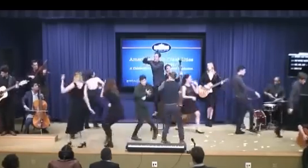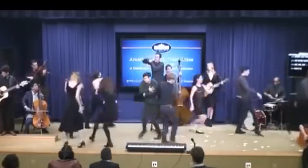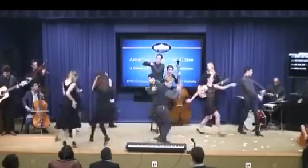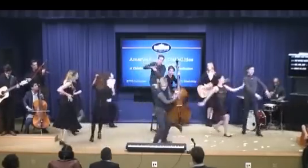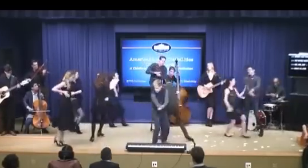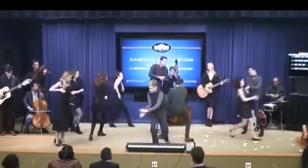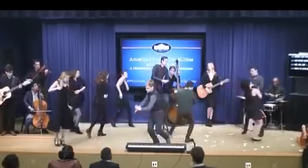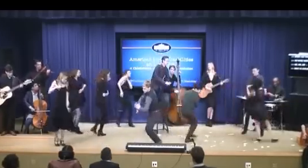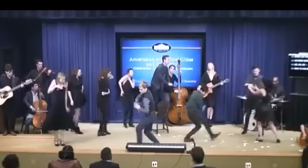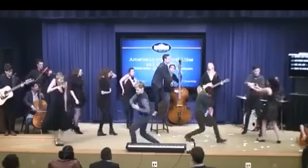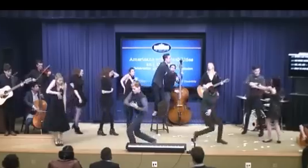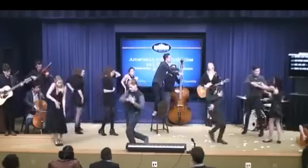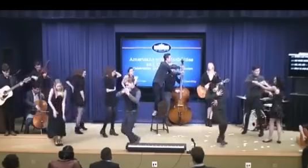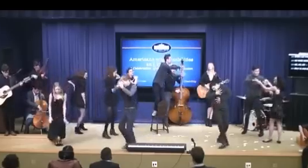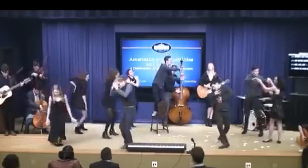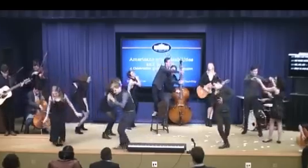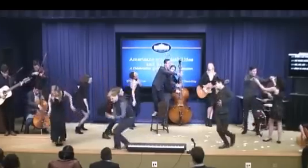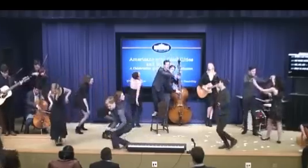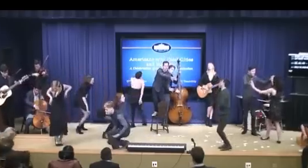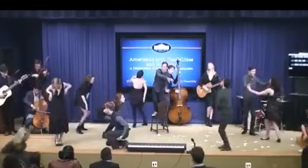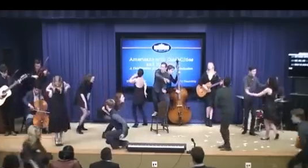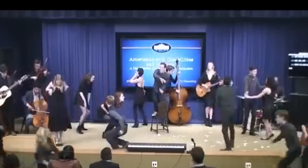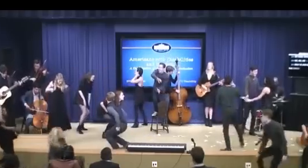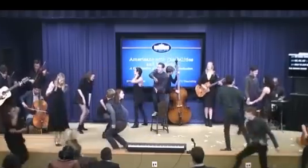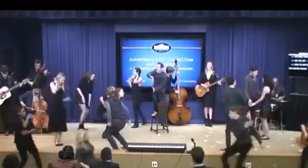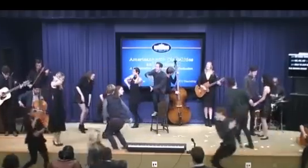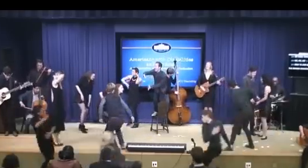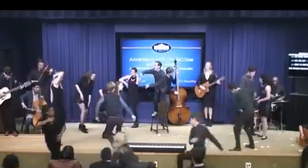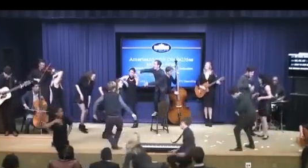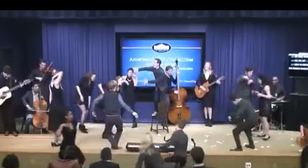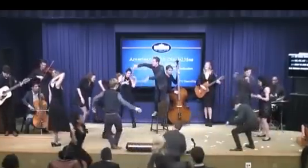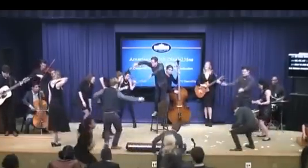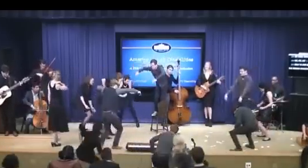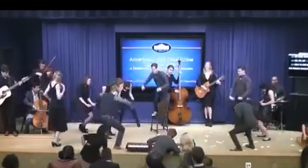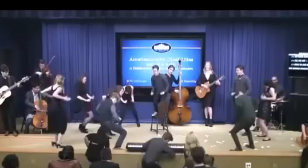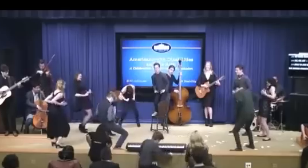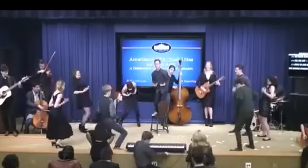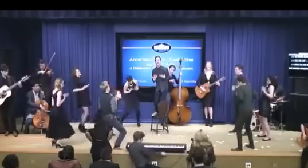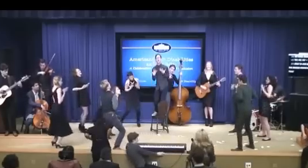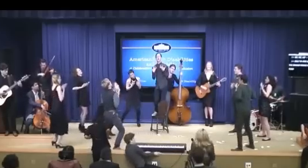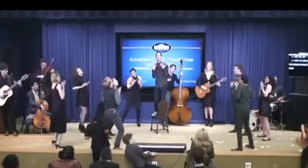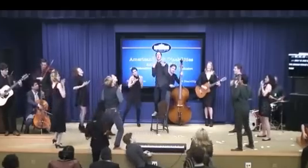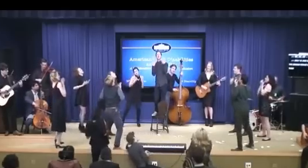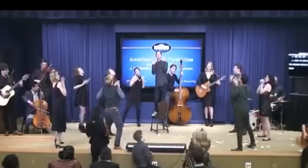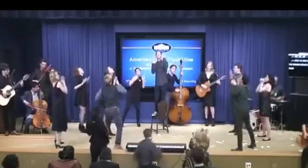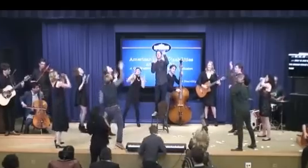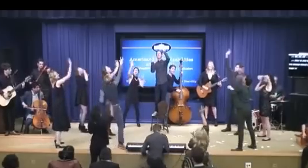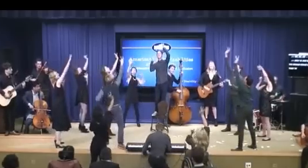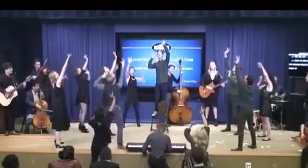The broken wishes, washing with them, to shore...